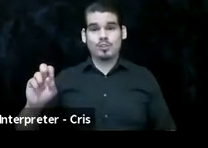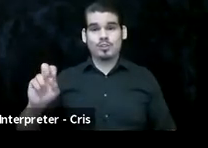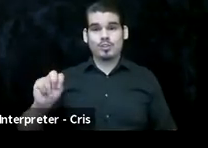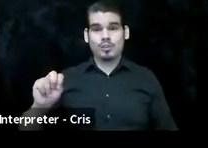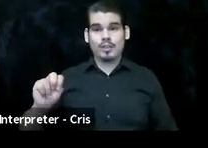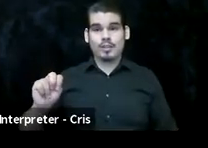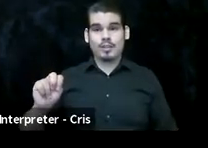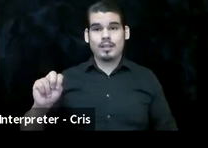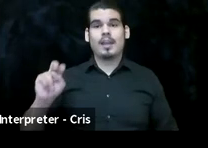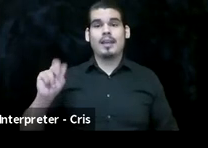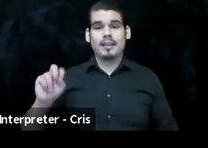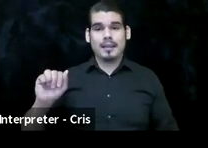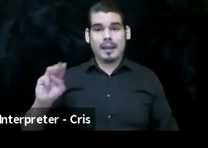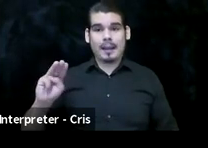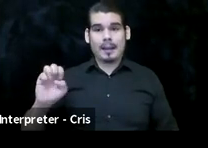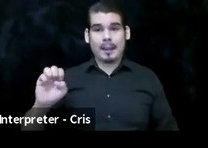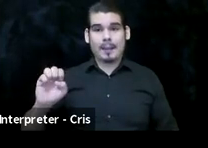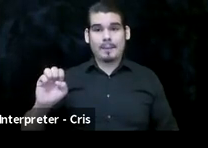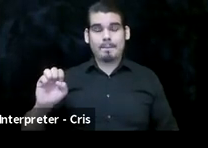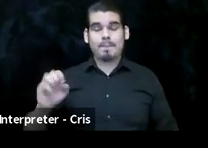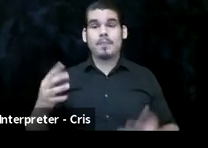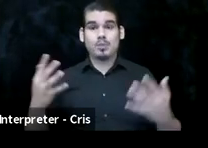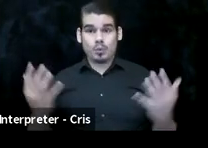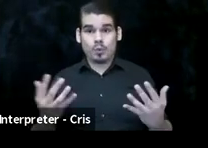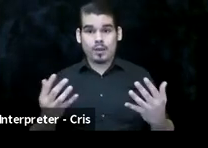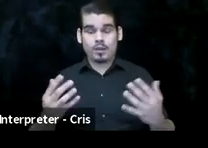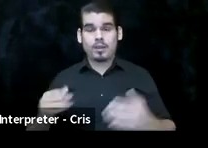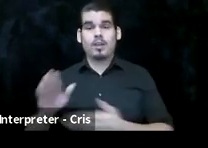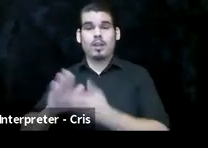Gerardo Chavez, RAD IX: college comma delicate i'ma last name.